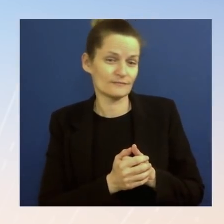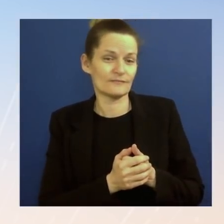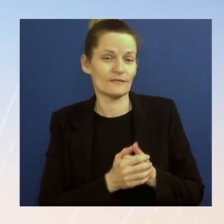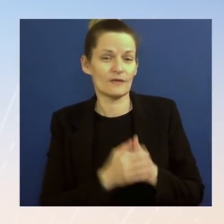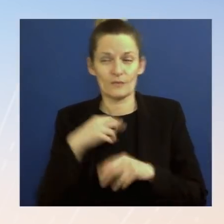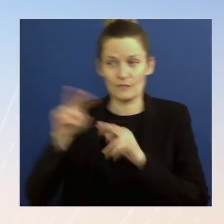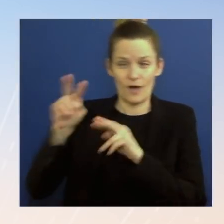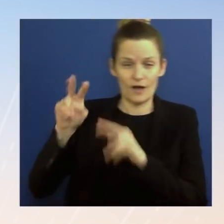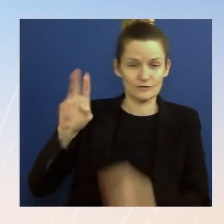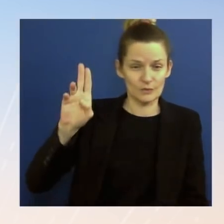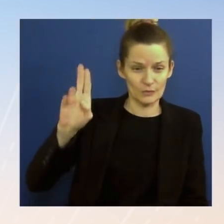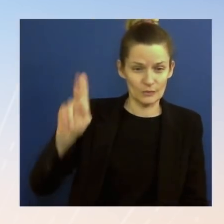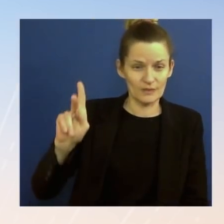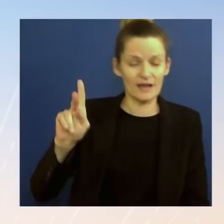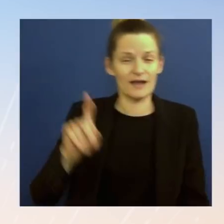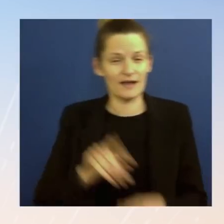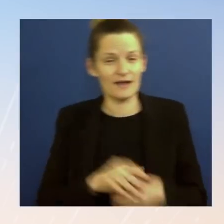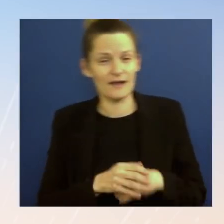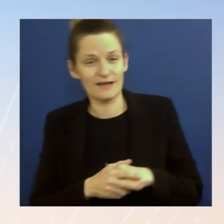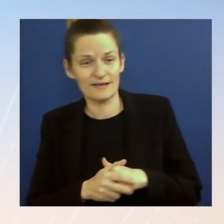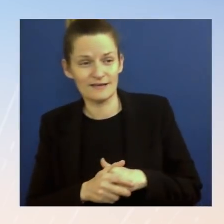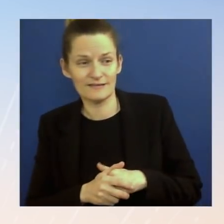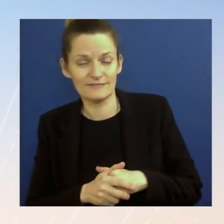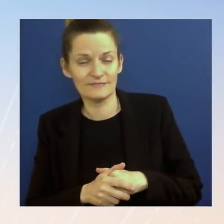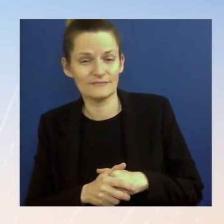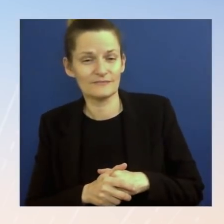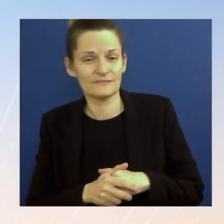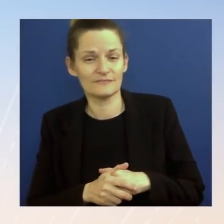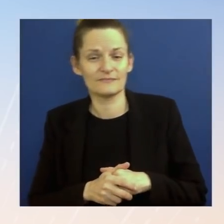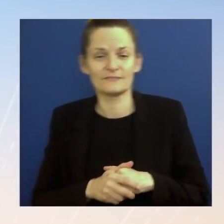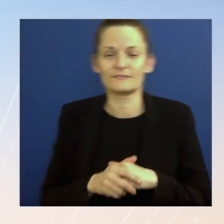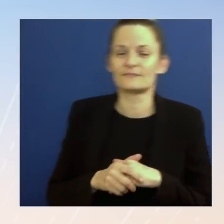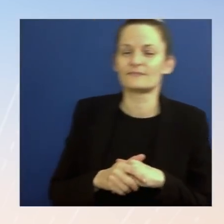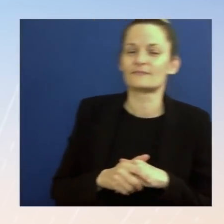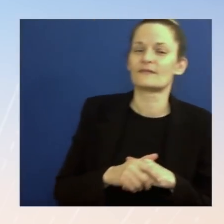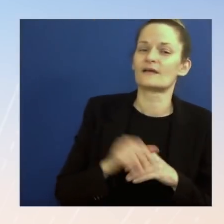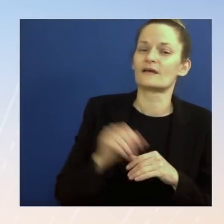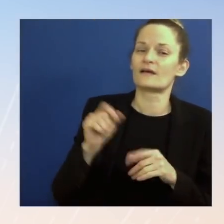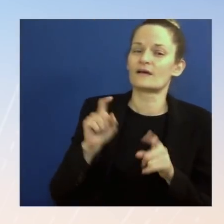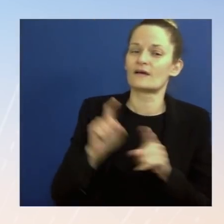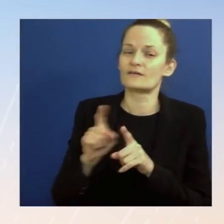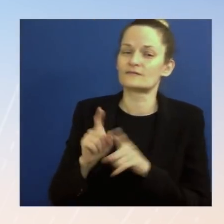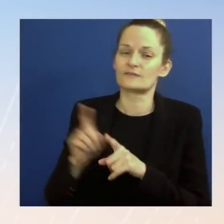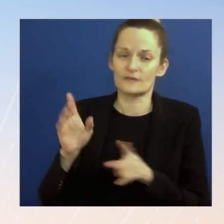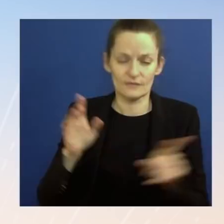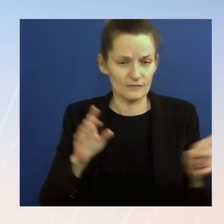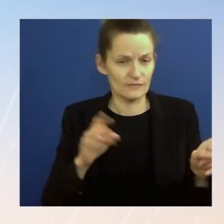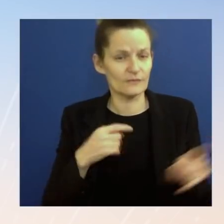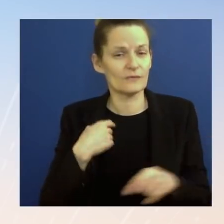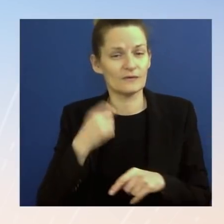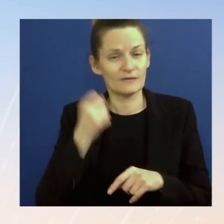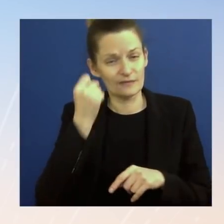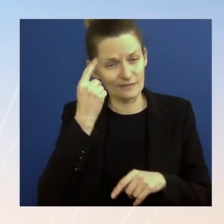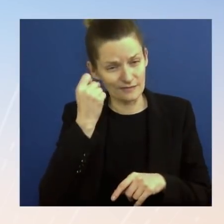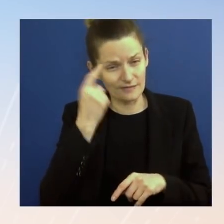but they also did not conduct their vaccination and booster campaigns with mRNA vaccine. So that is important context, too, as you're seeing the impact.